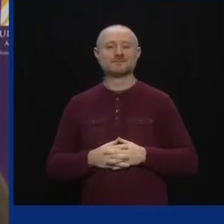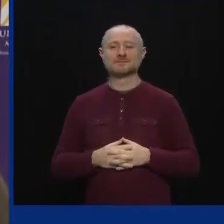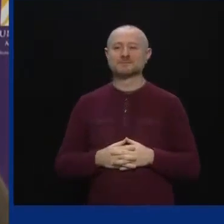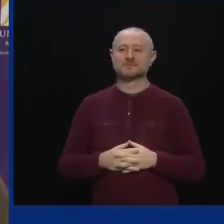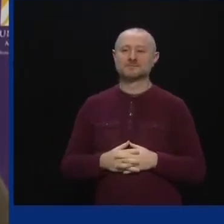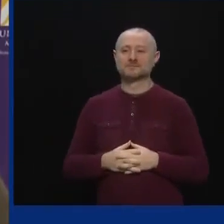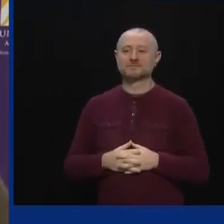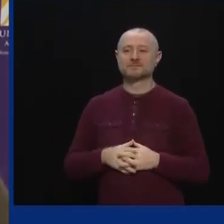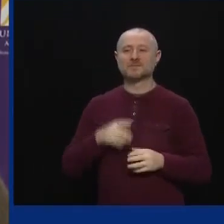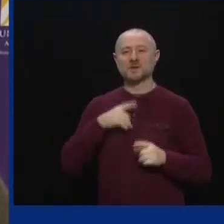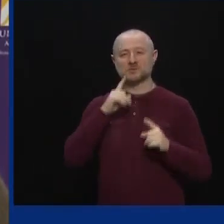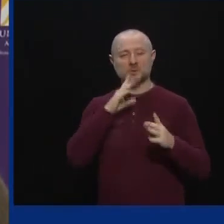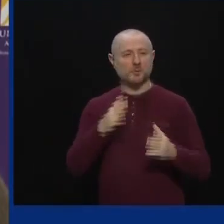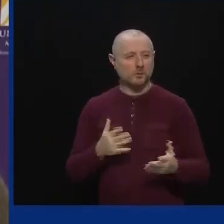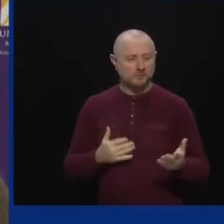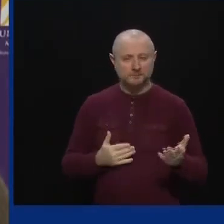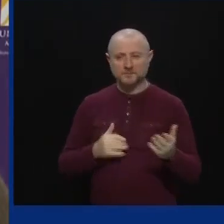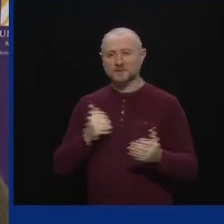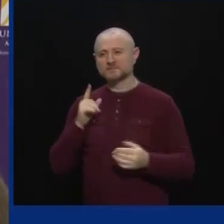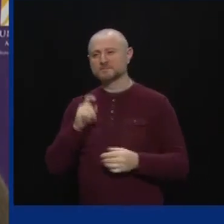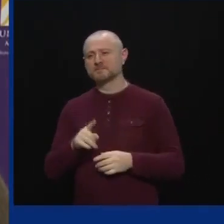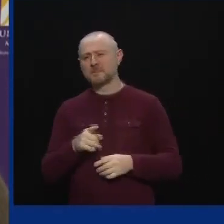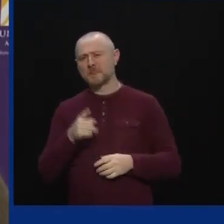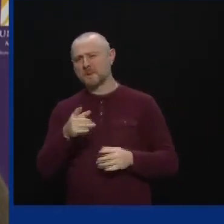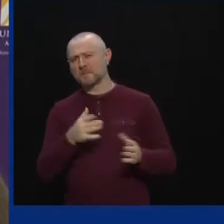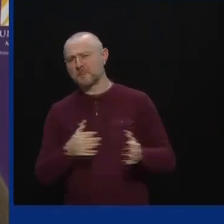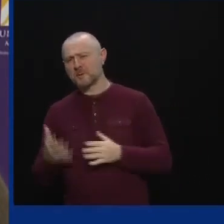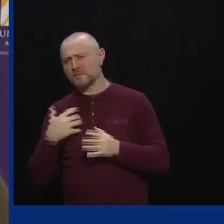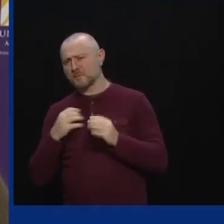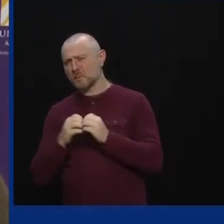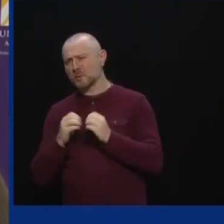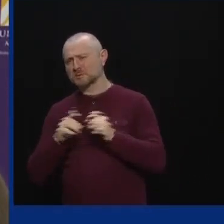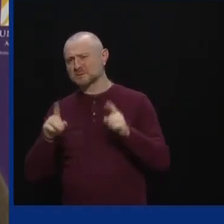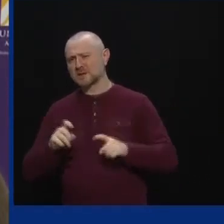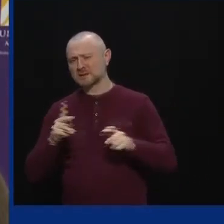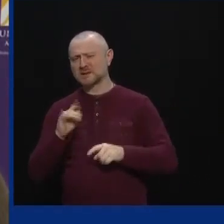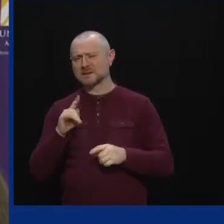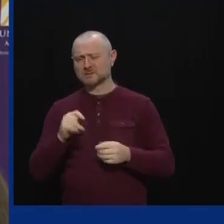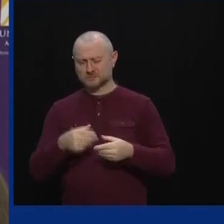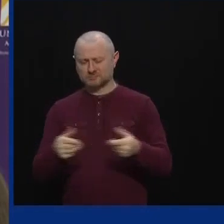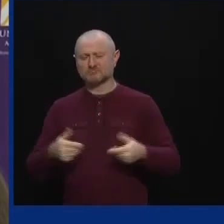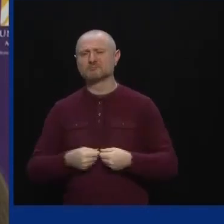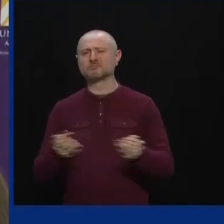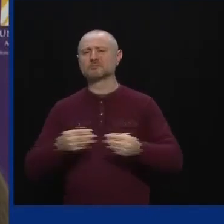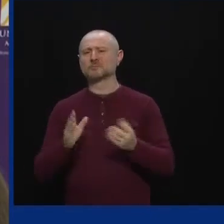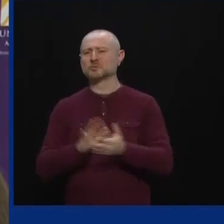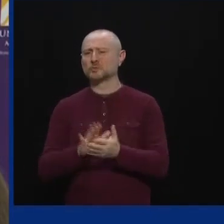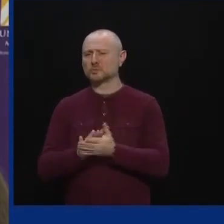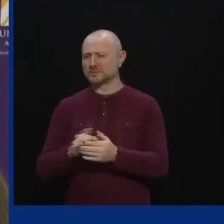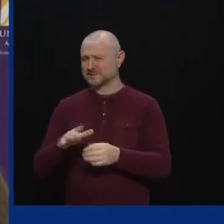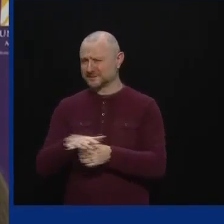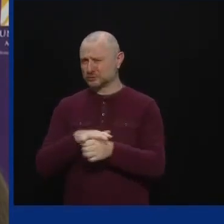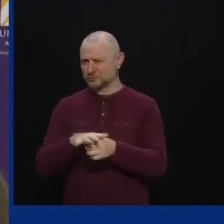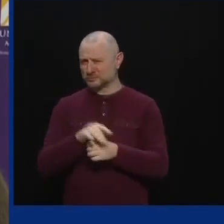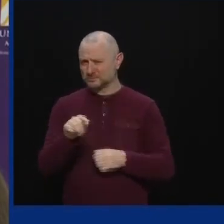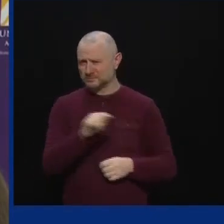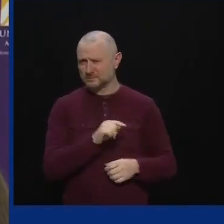THAT ANNOUNCEMENT AT THE RIGHT TIME.